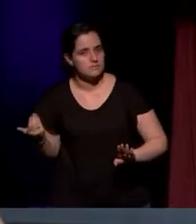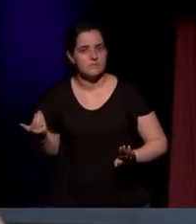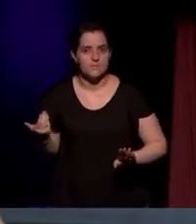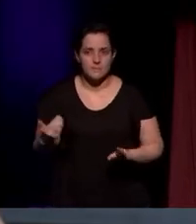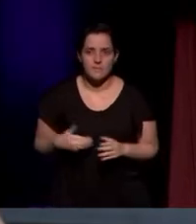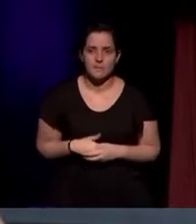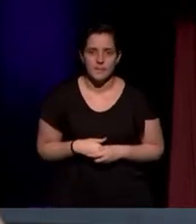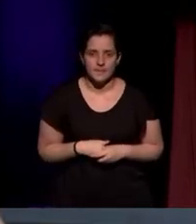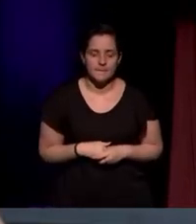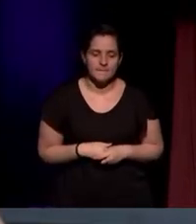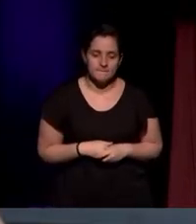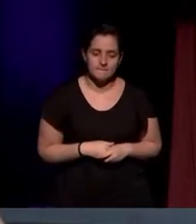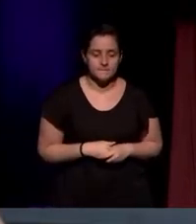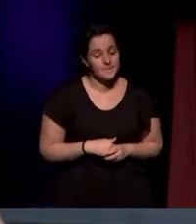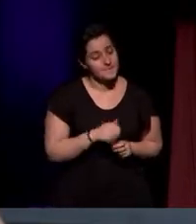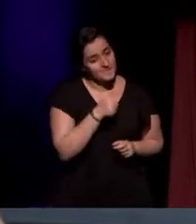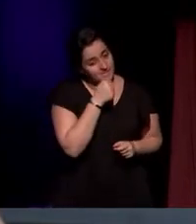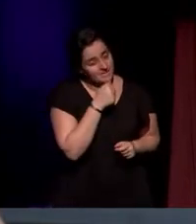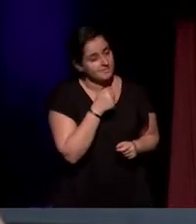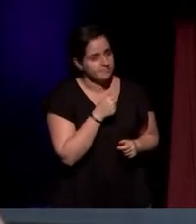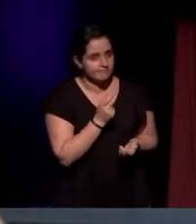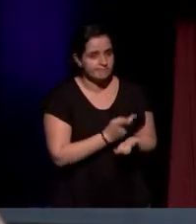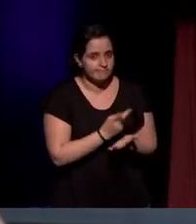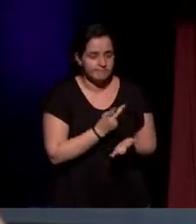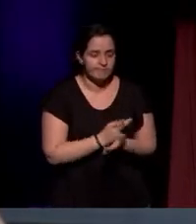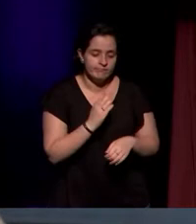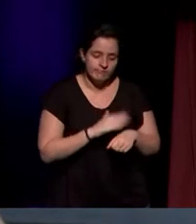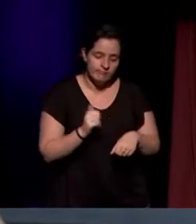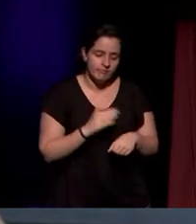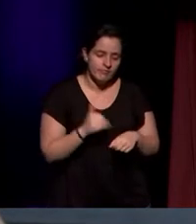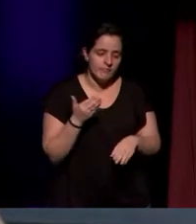even though they are always called to participate.